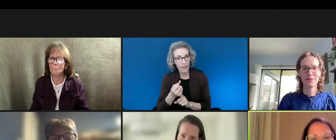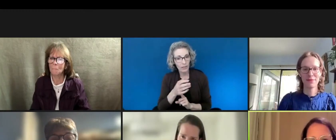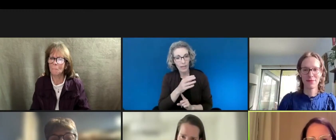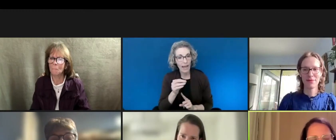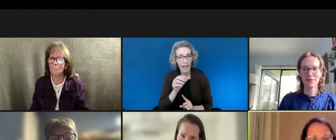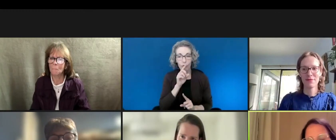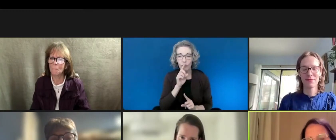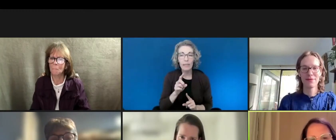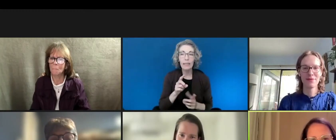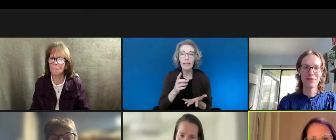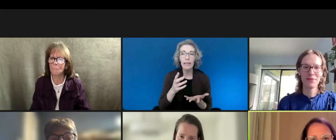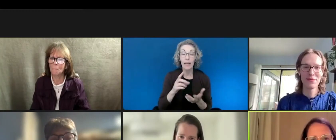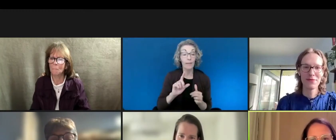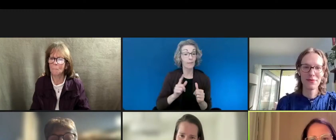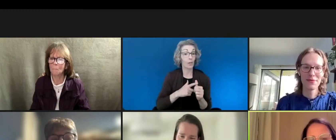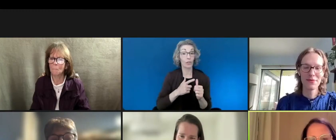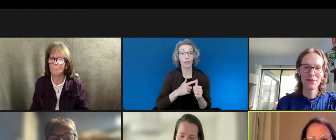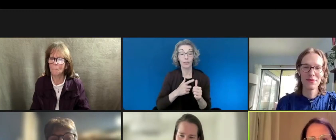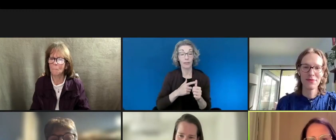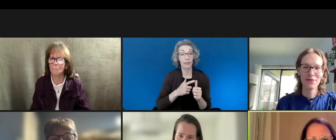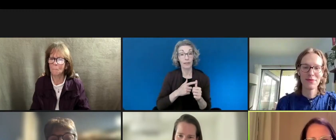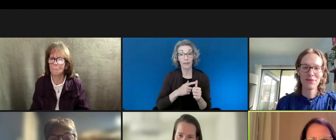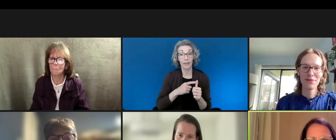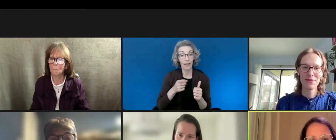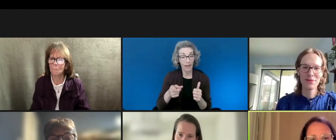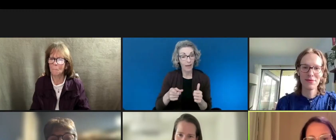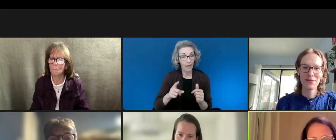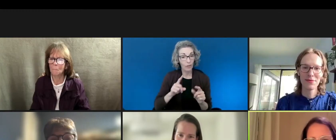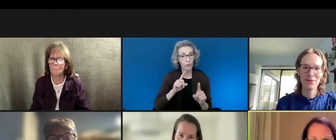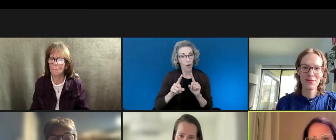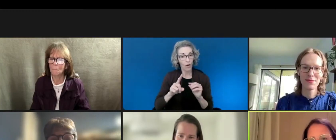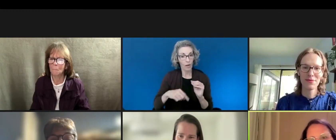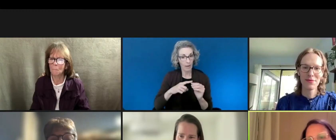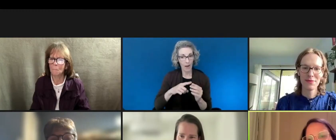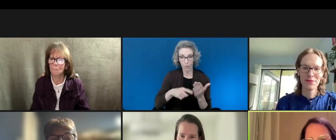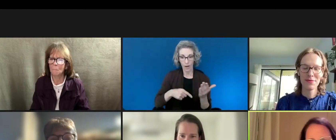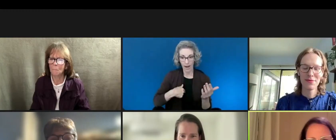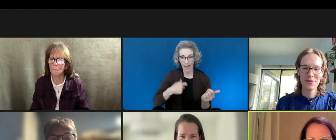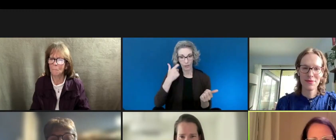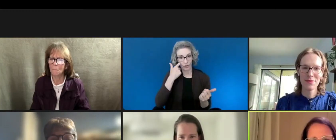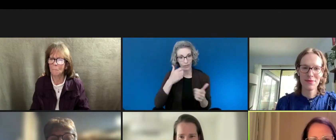Really first of all talked about what I just shared just as human beings and